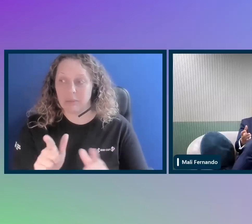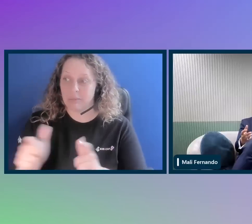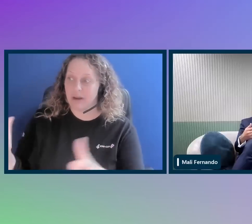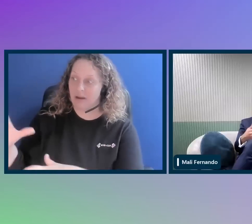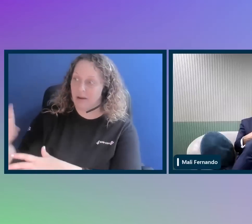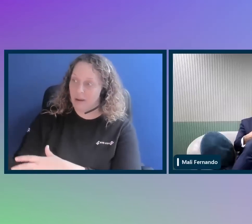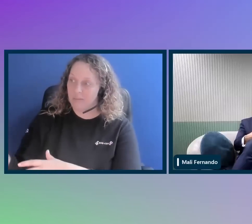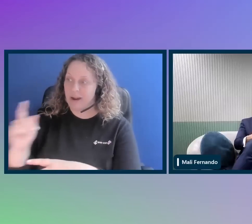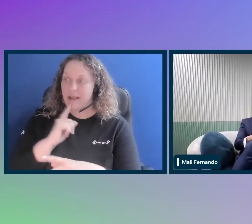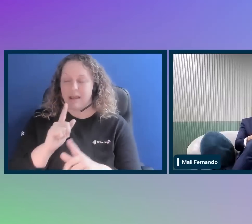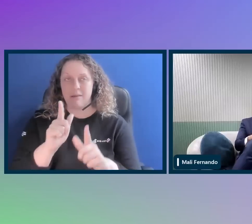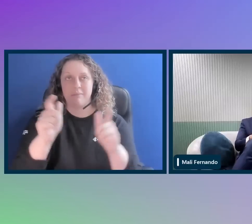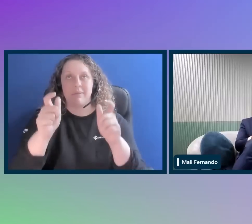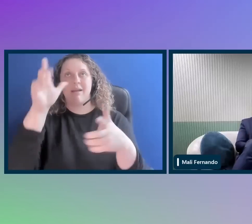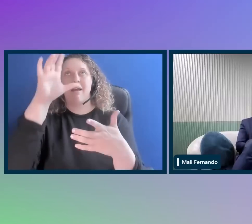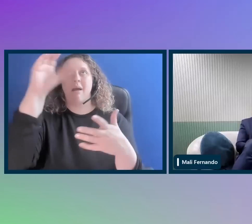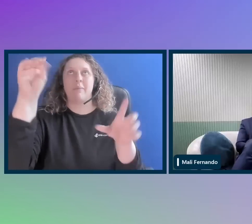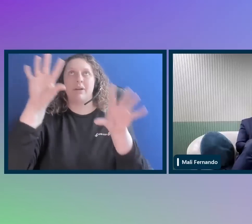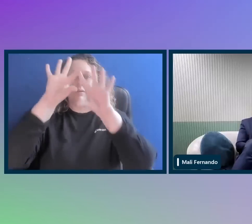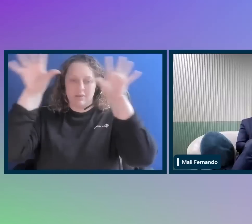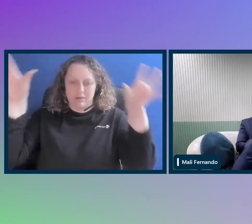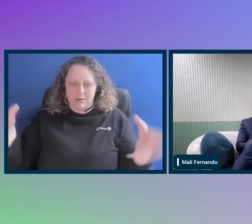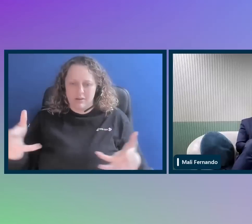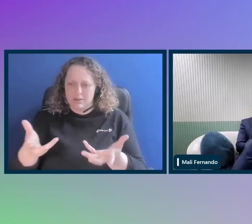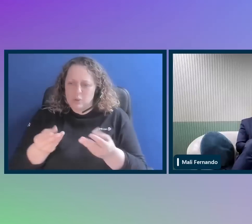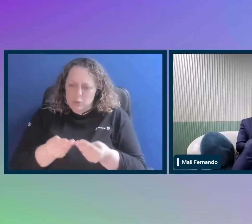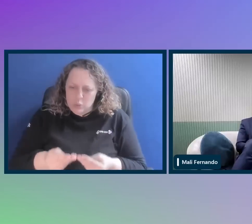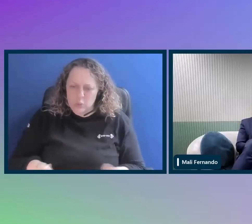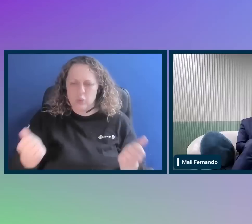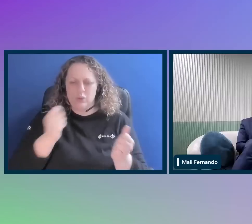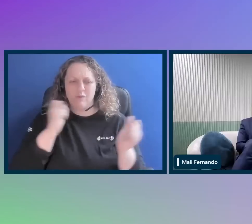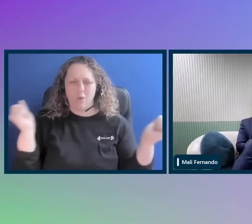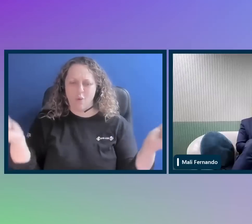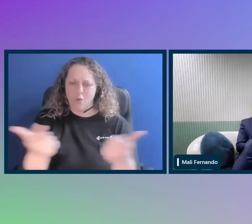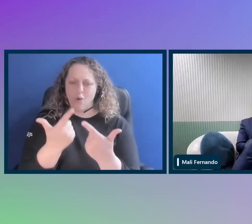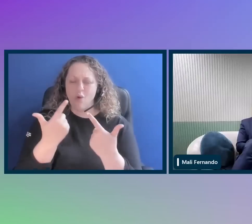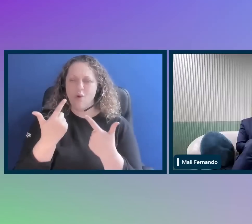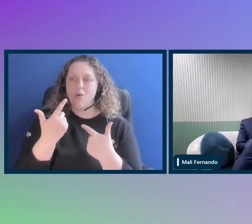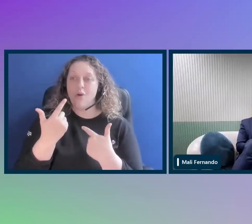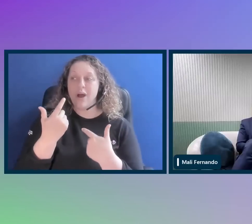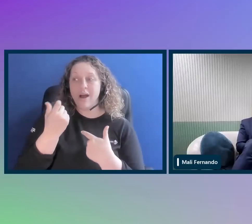we have wholesale solutions. And what we're doing, of course, is by making sure our corporate solutions are accessible,